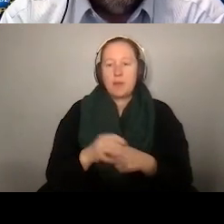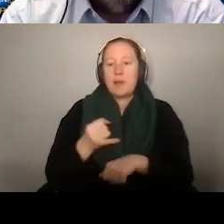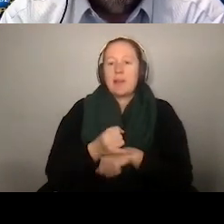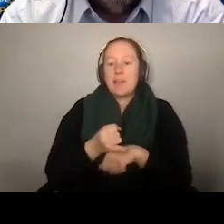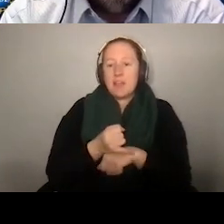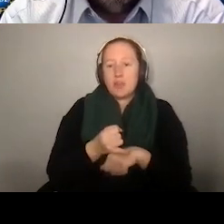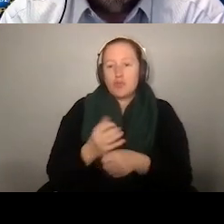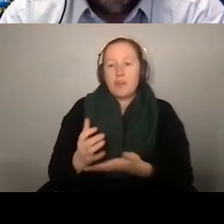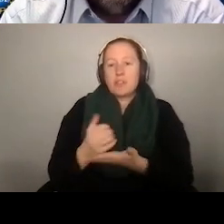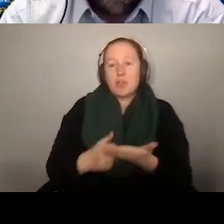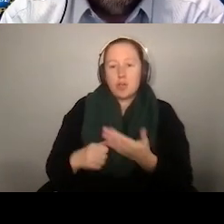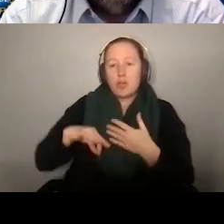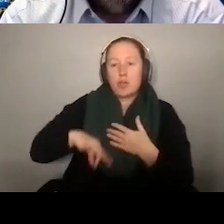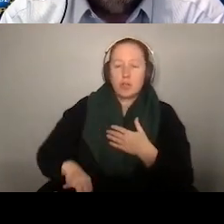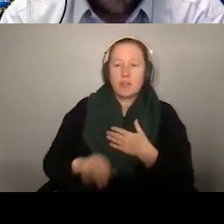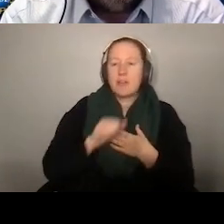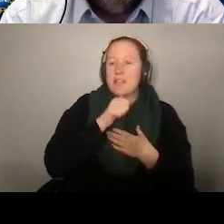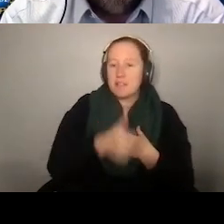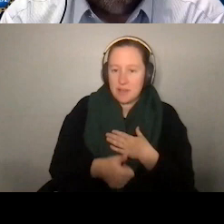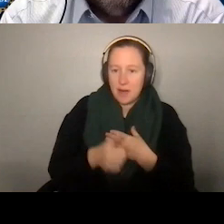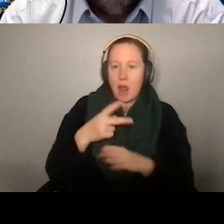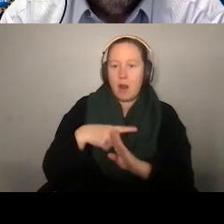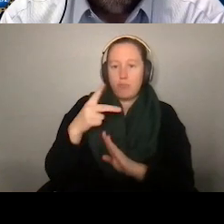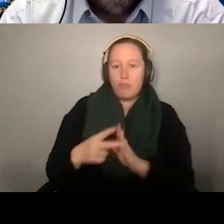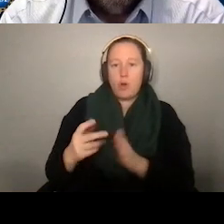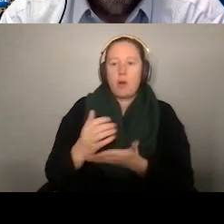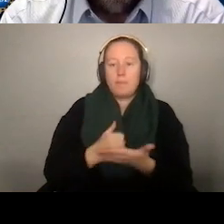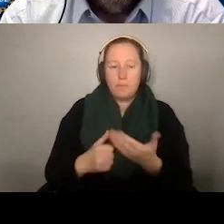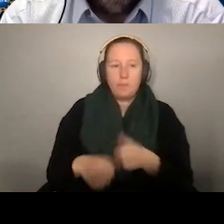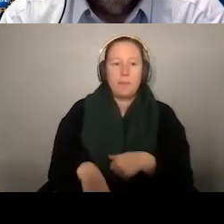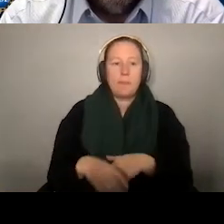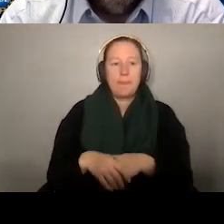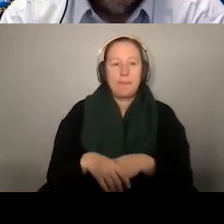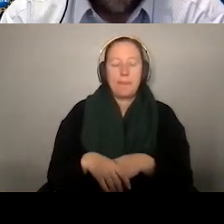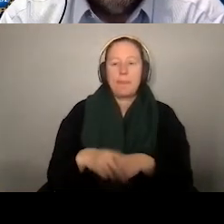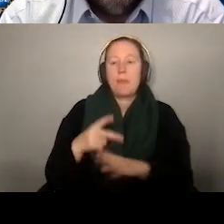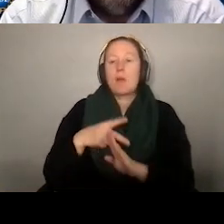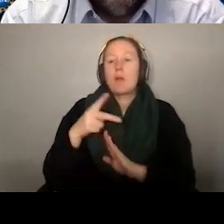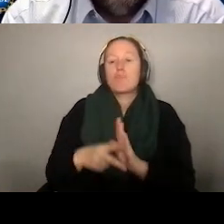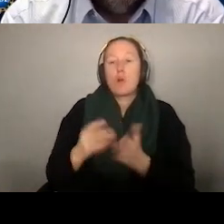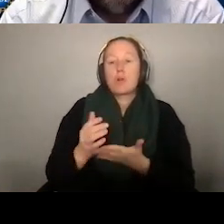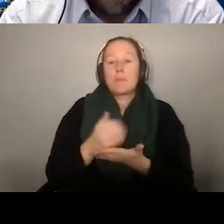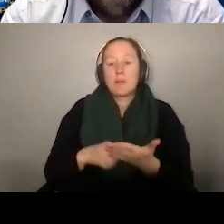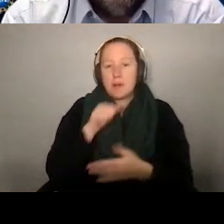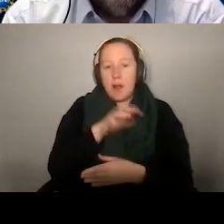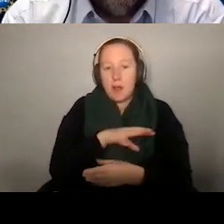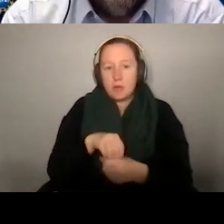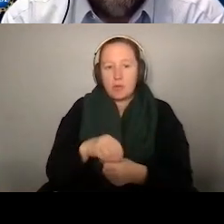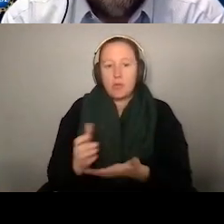federal funds is not program income. Furthermore, program income does not include the revenue that you received as